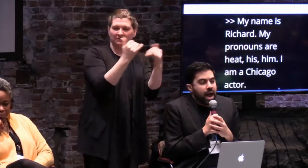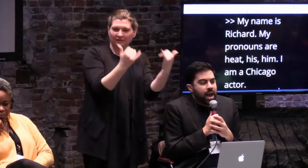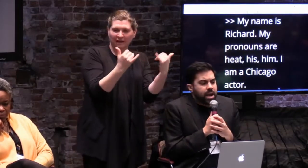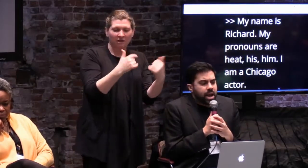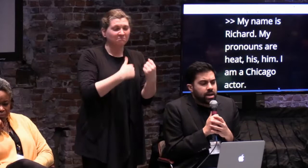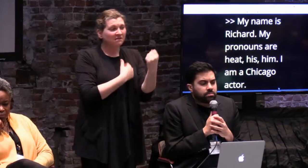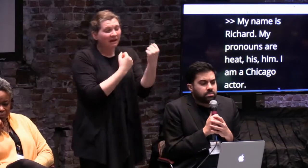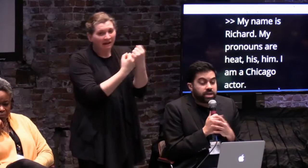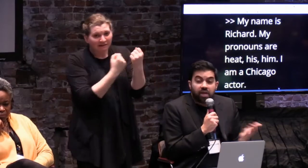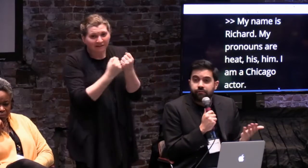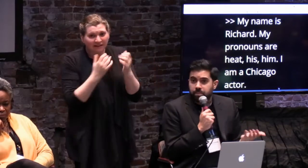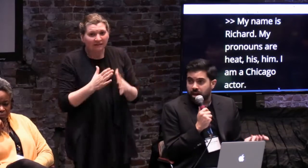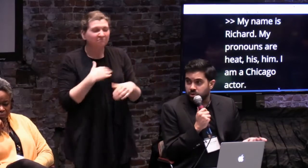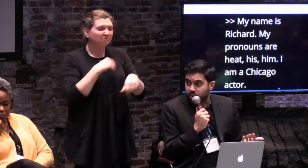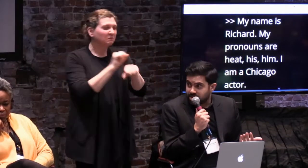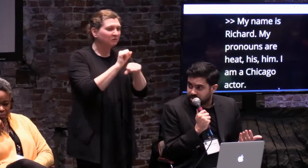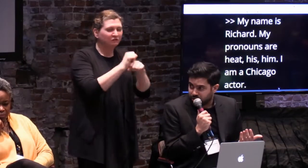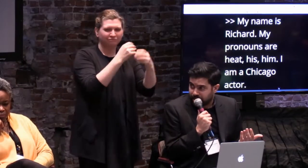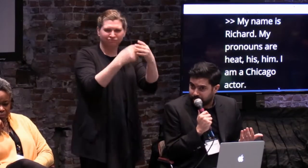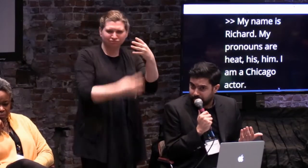I am deaf but I was raised hearing.